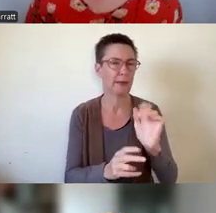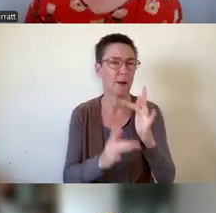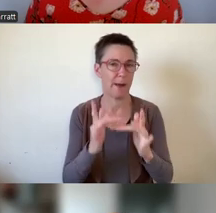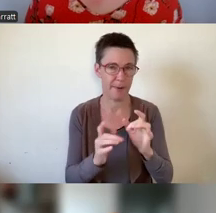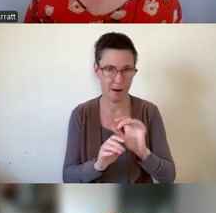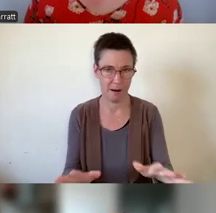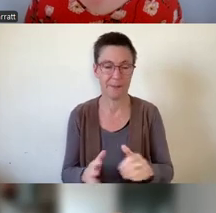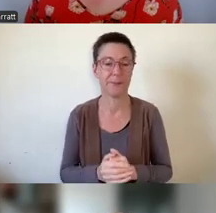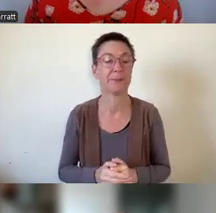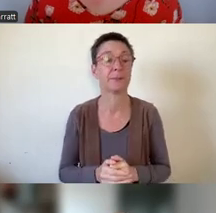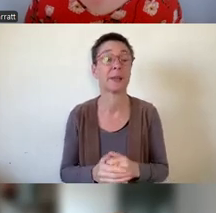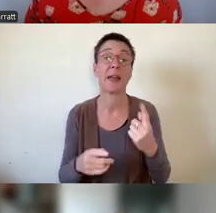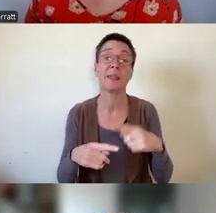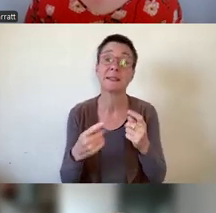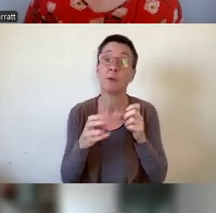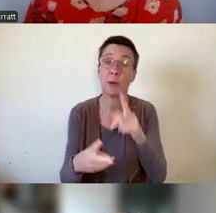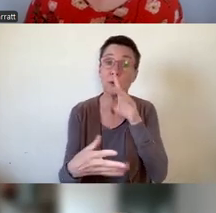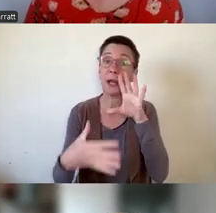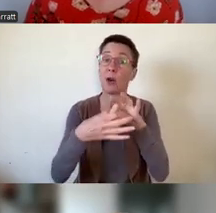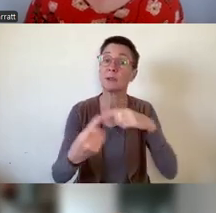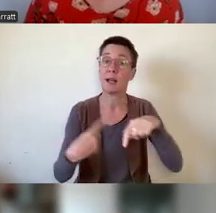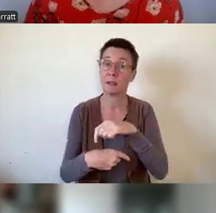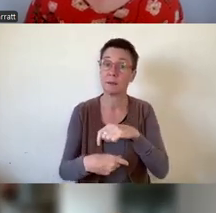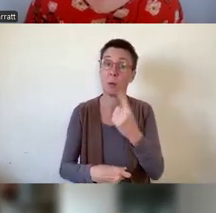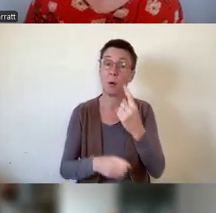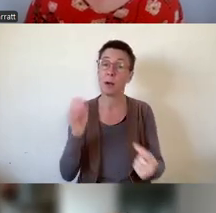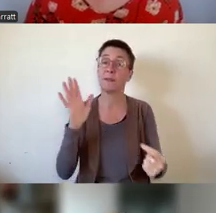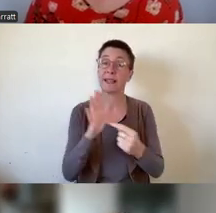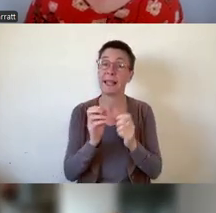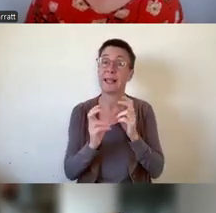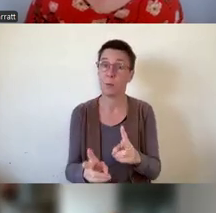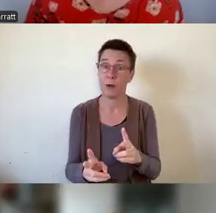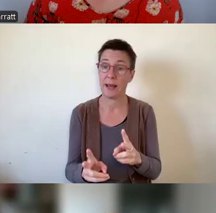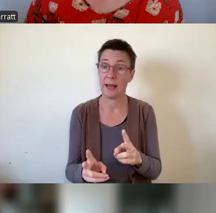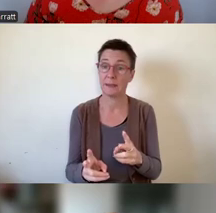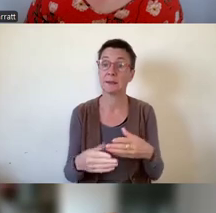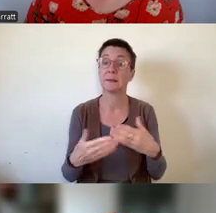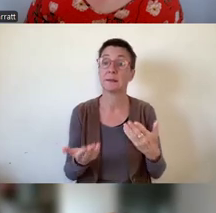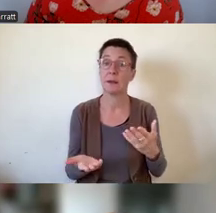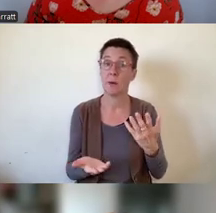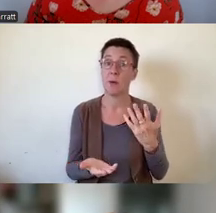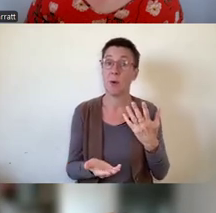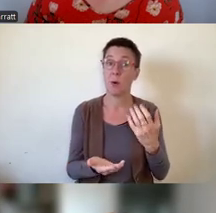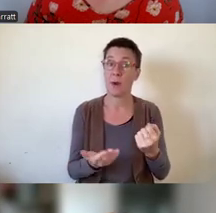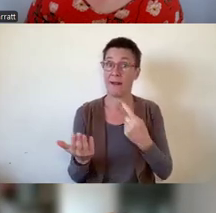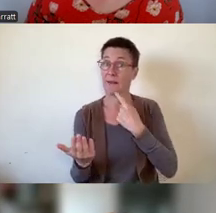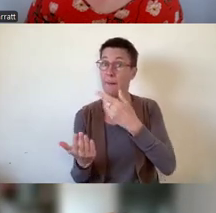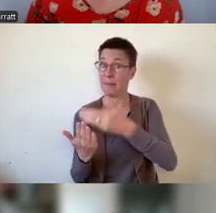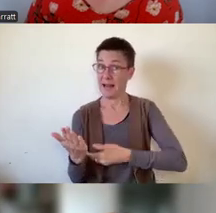There are different ways to get in touch with us. One of the key ways I wanted to point out is that we do have a page on LinkedIn.